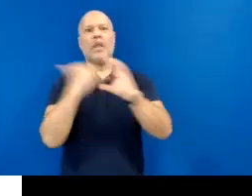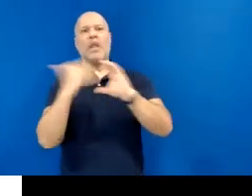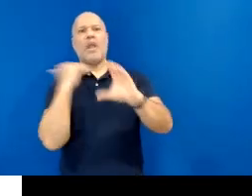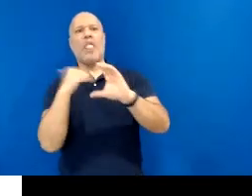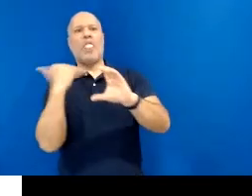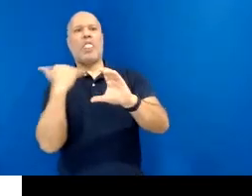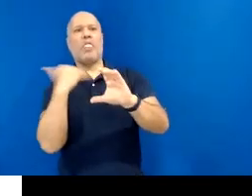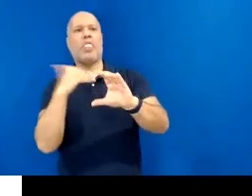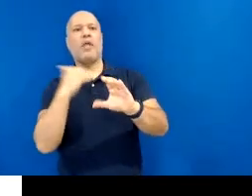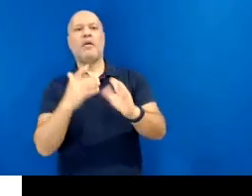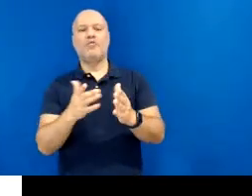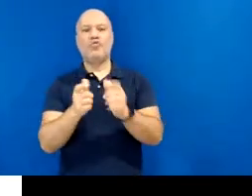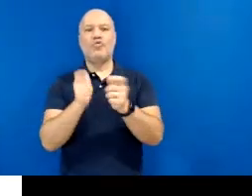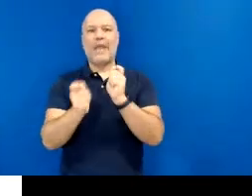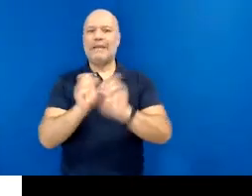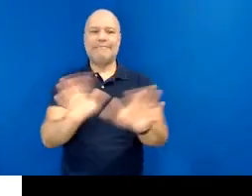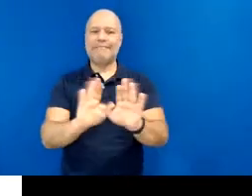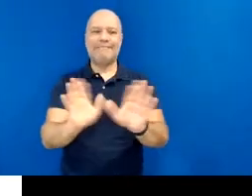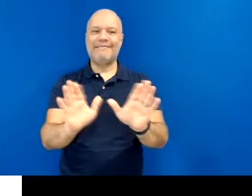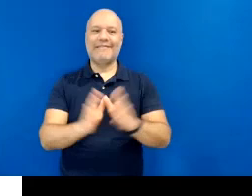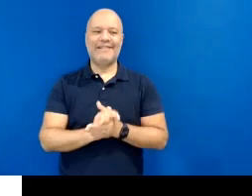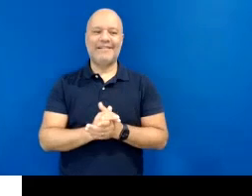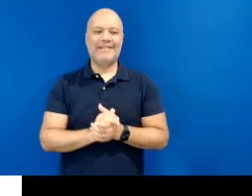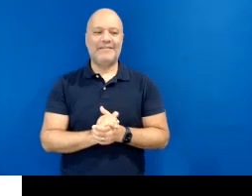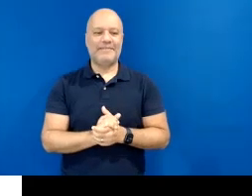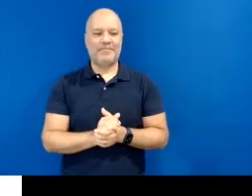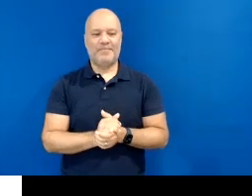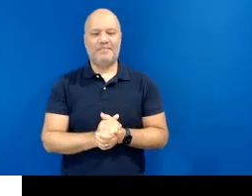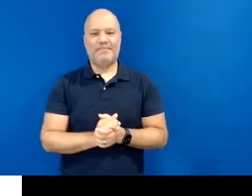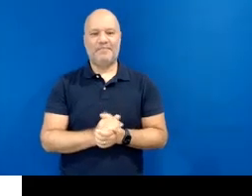Okay.